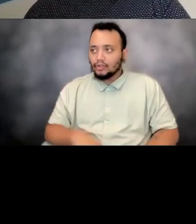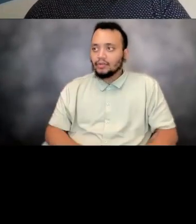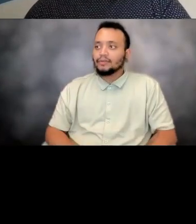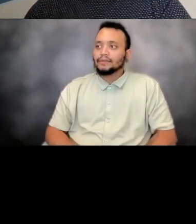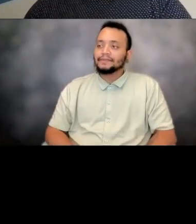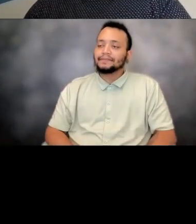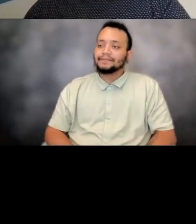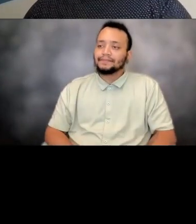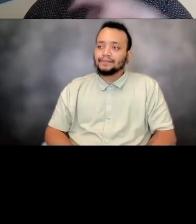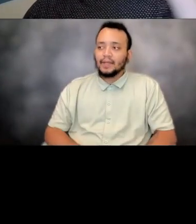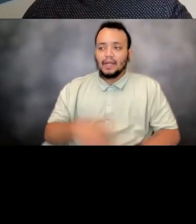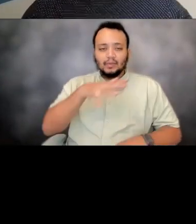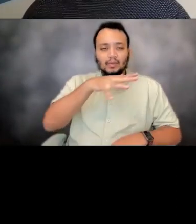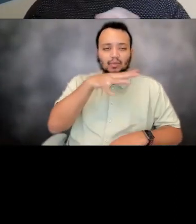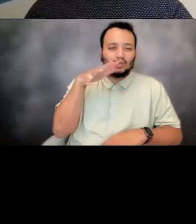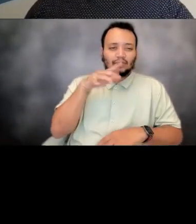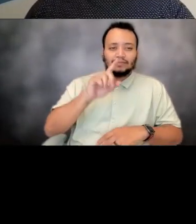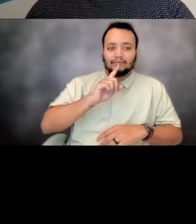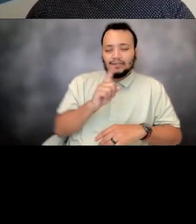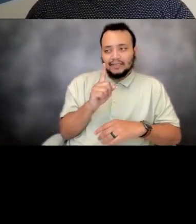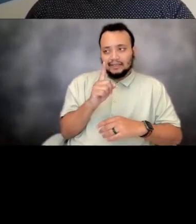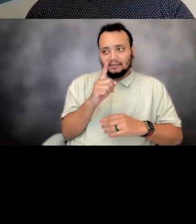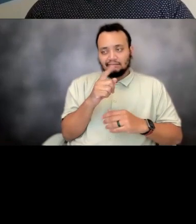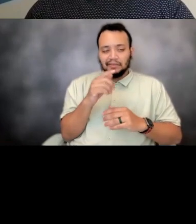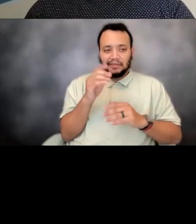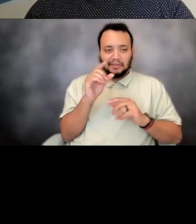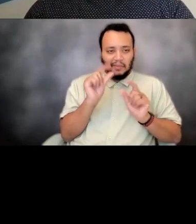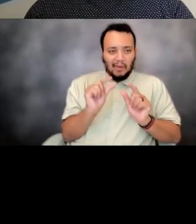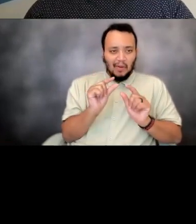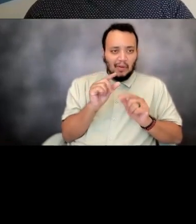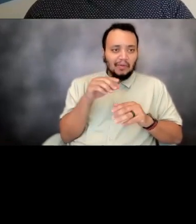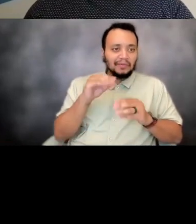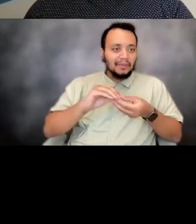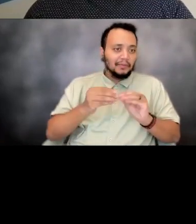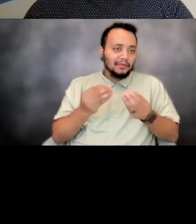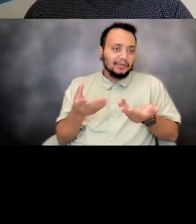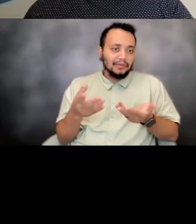So always, you know, more work to do to involve rural communities there.